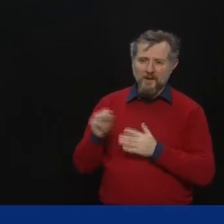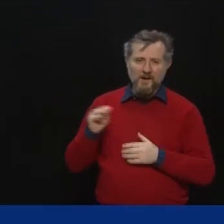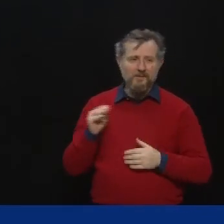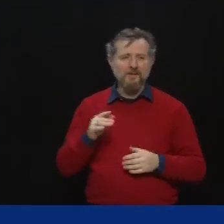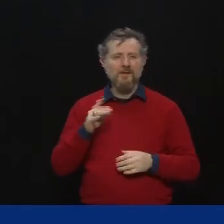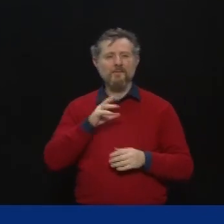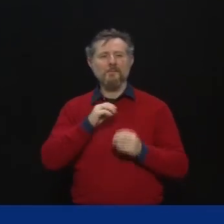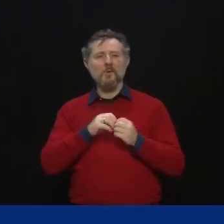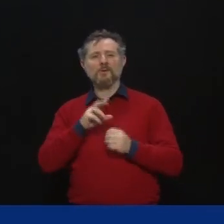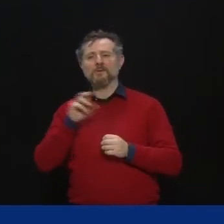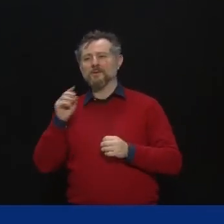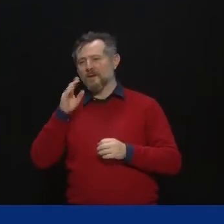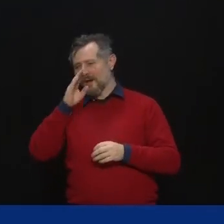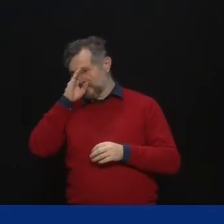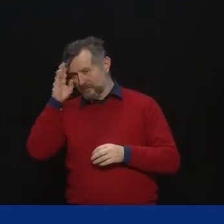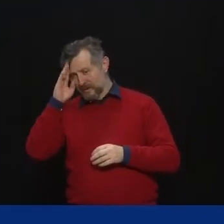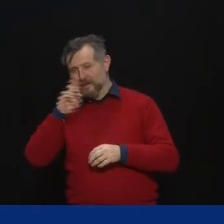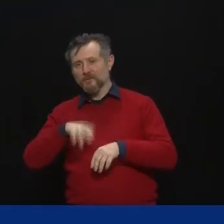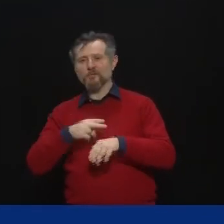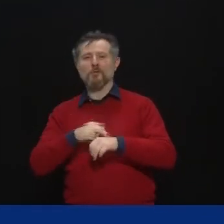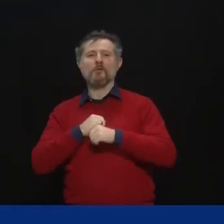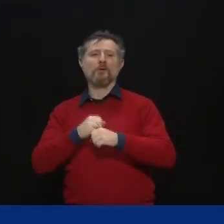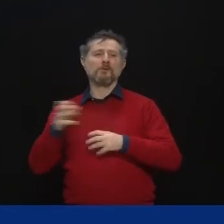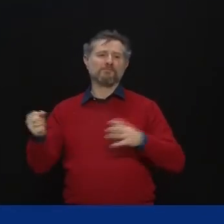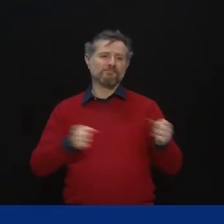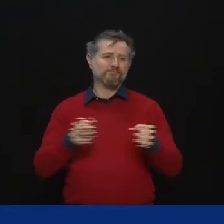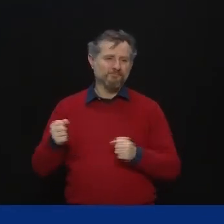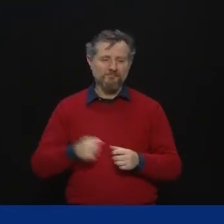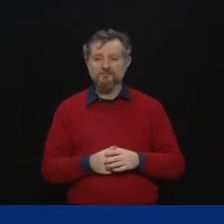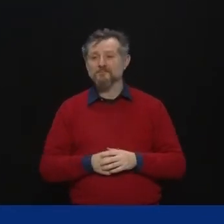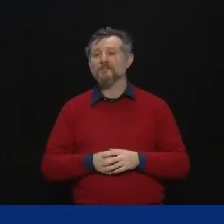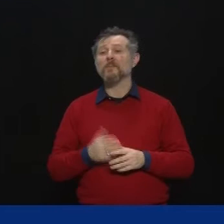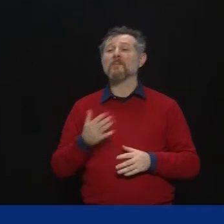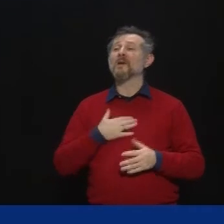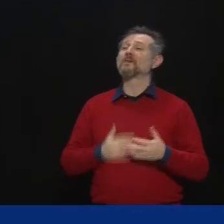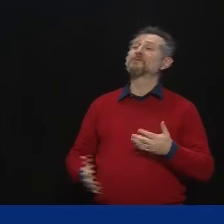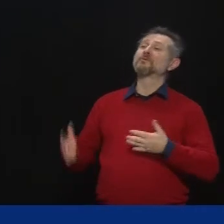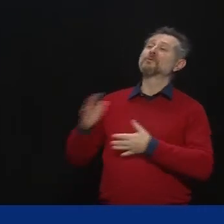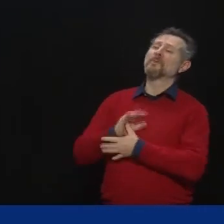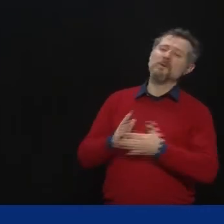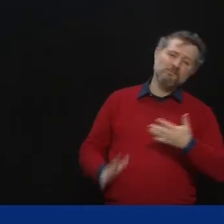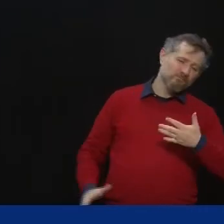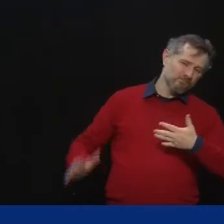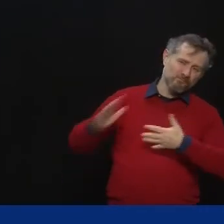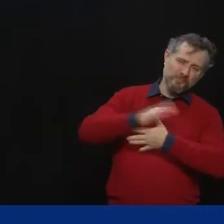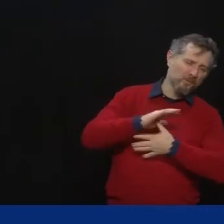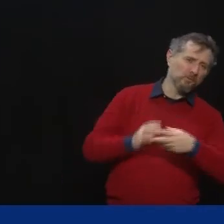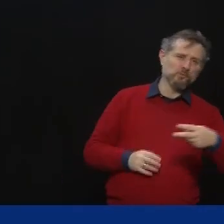WE HAVE MORE TESTING SITES. ARE COMING AND MORE SUPPORT TO